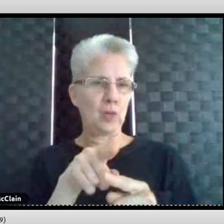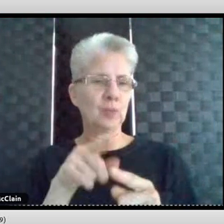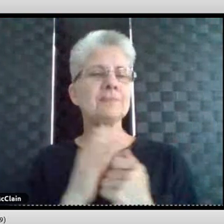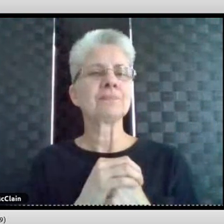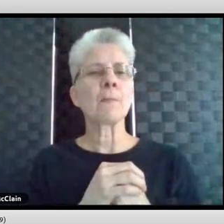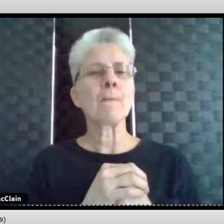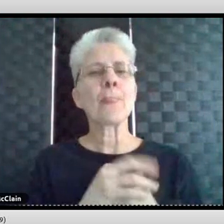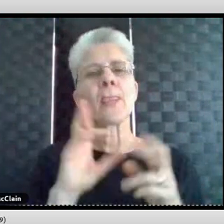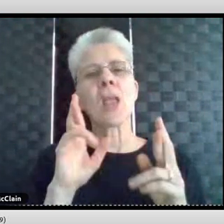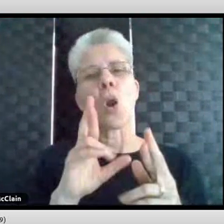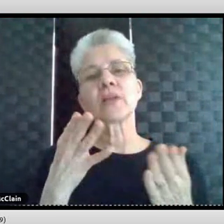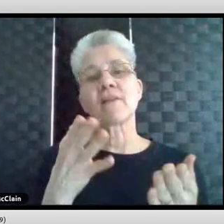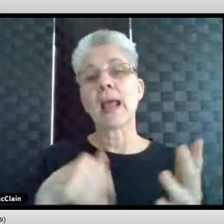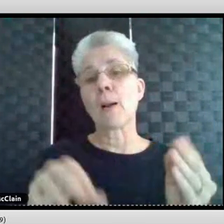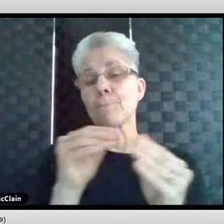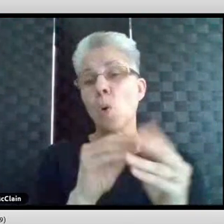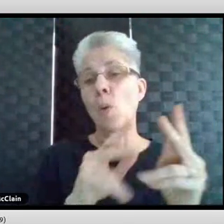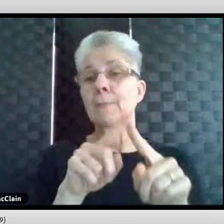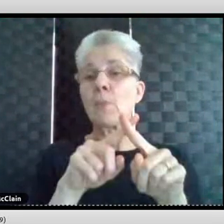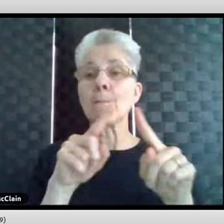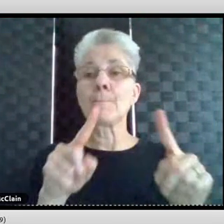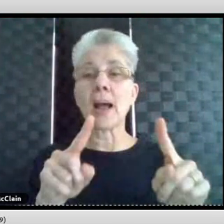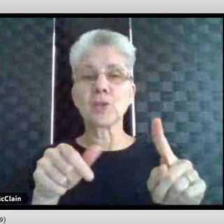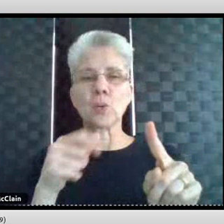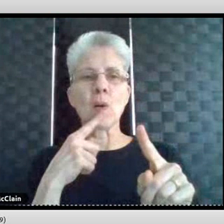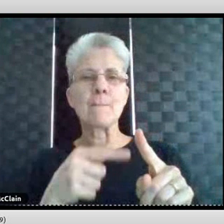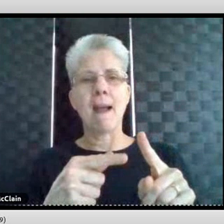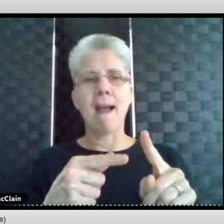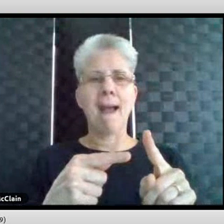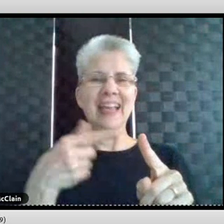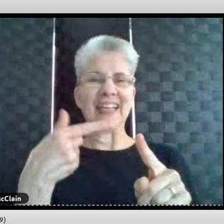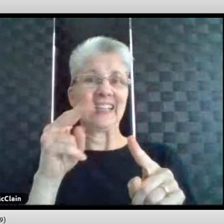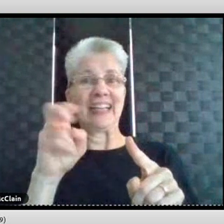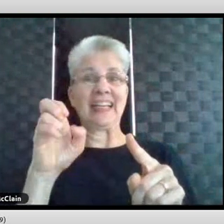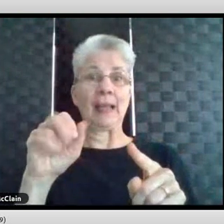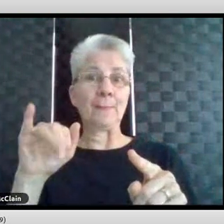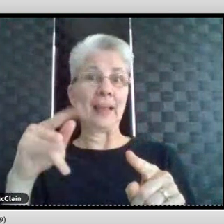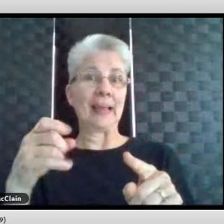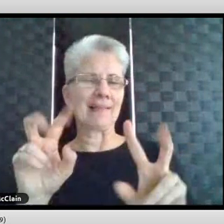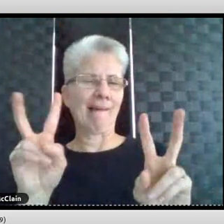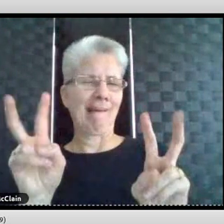and I hope to offer it now to more people. But you were my guinea pigs, get it? Long tail marketing -- they don't have a tail,